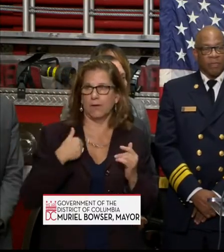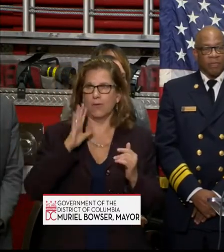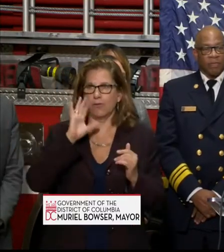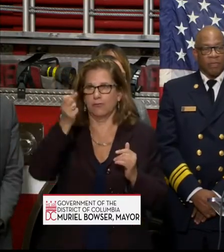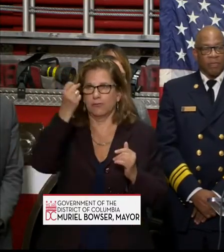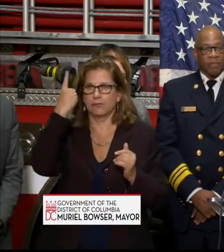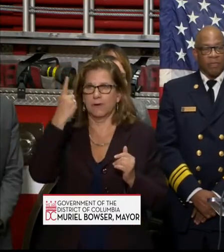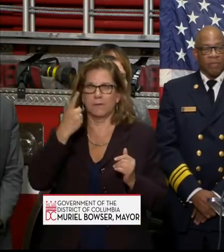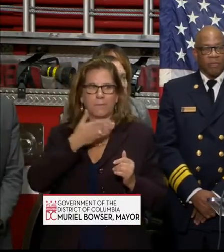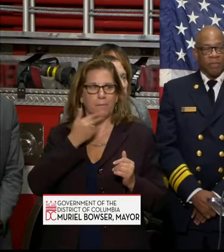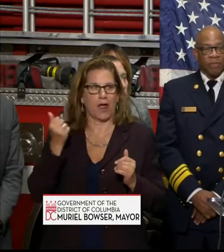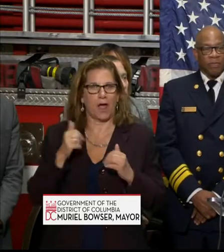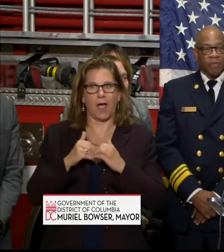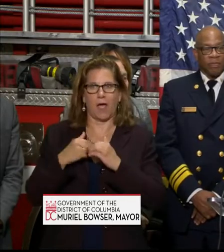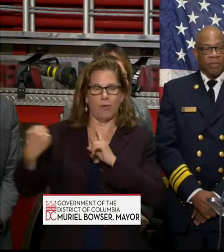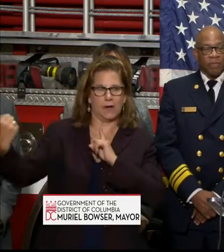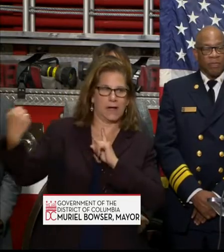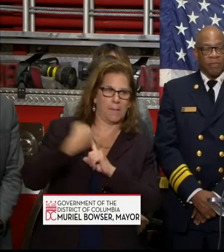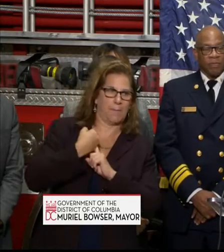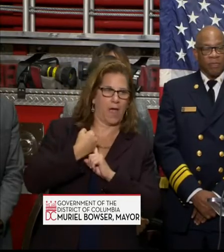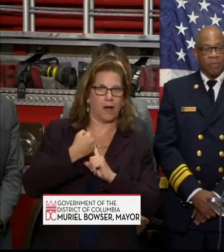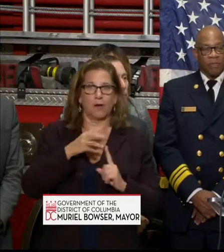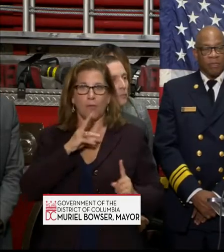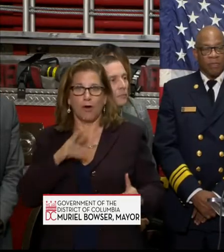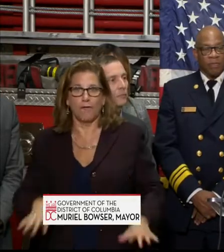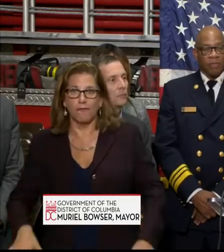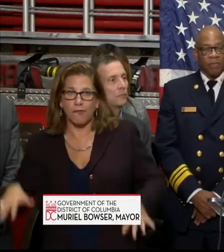WE KNOW THAT THERE WILL BE FLOODING, HEAVY RAIN AND WIND